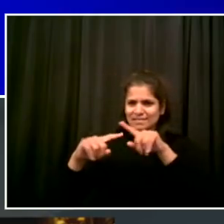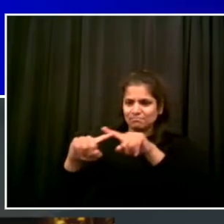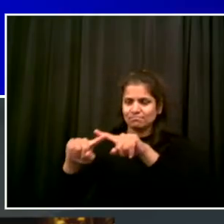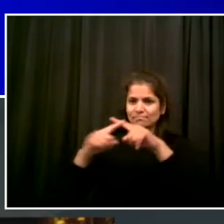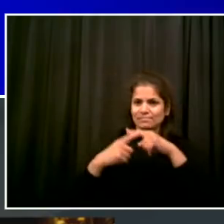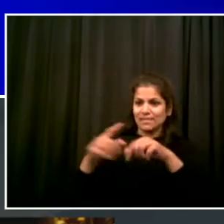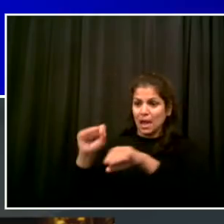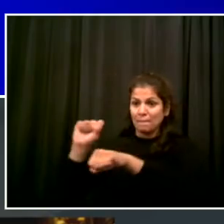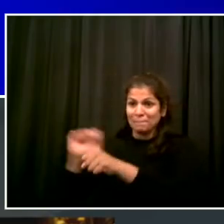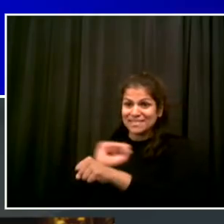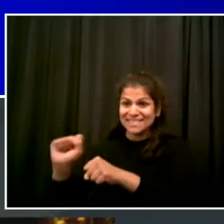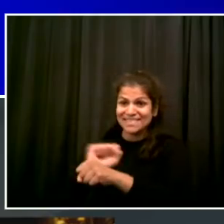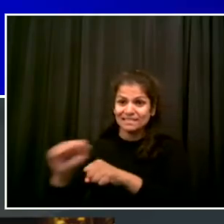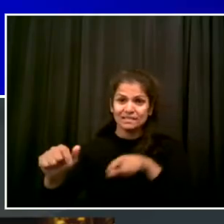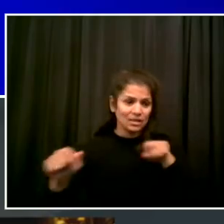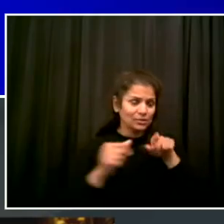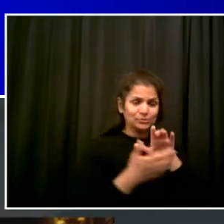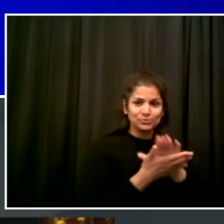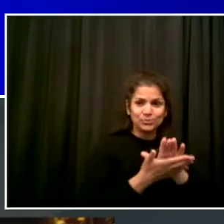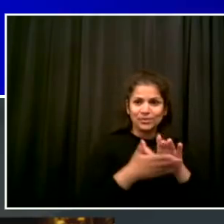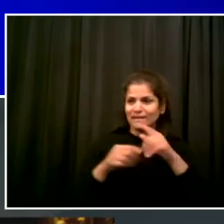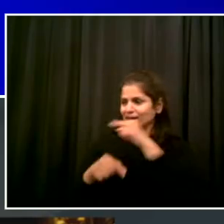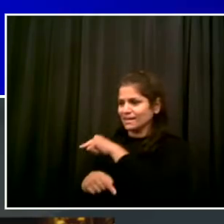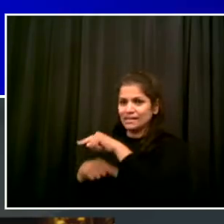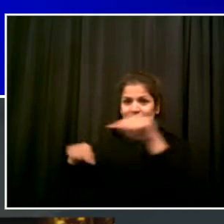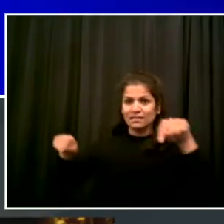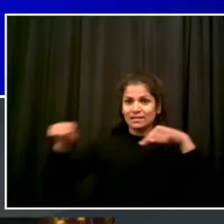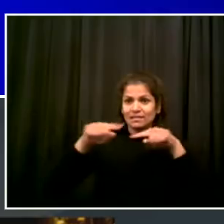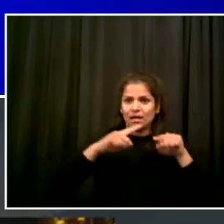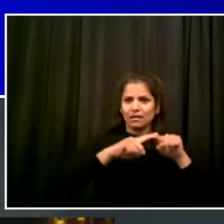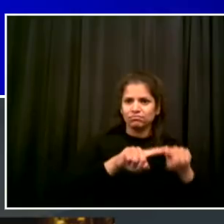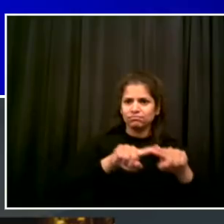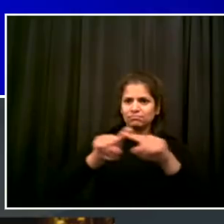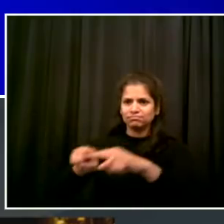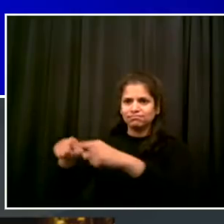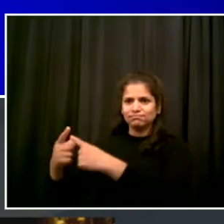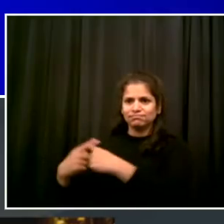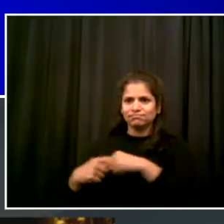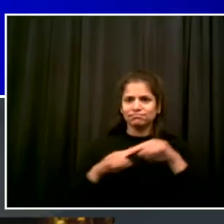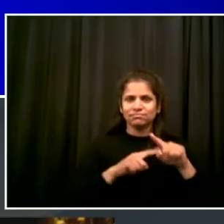ECONOMIC